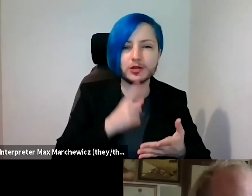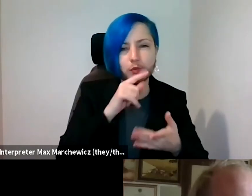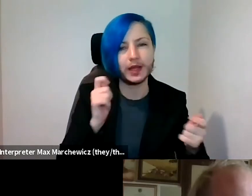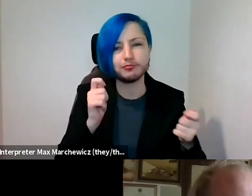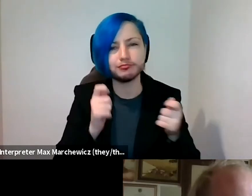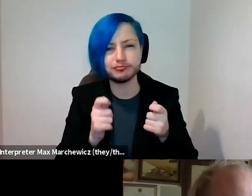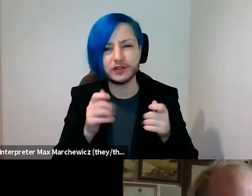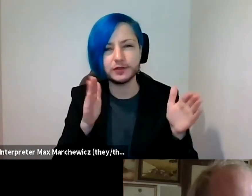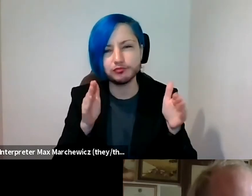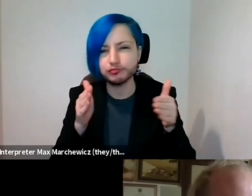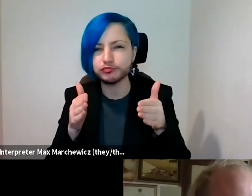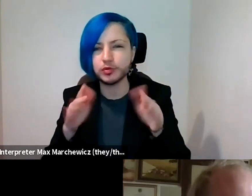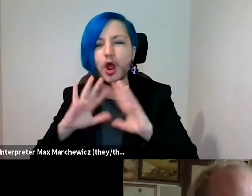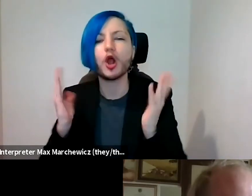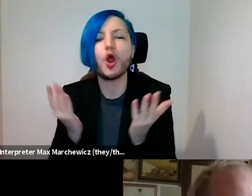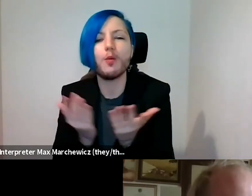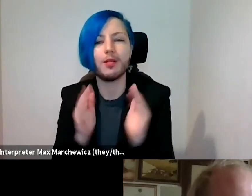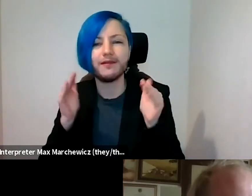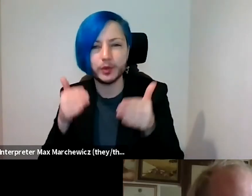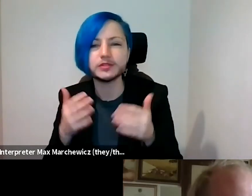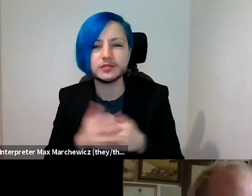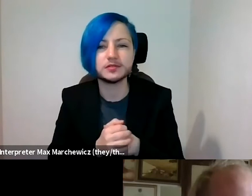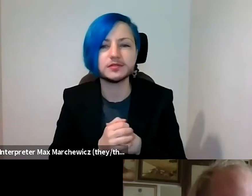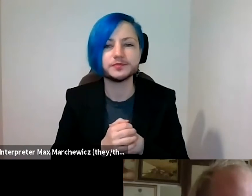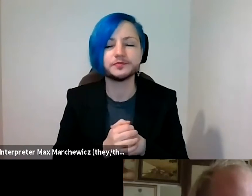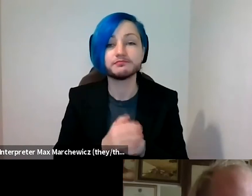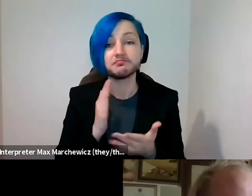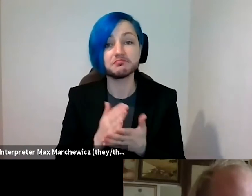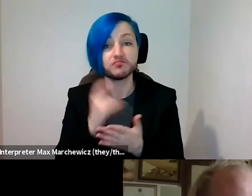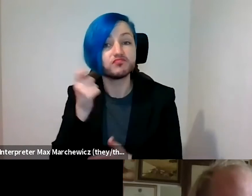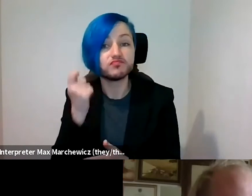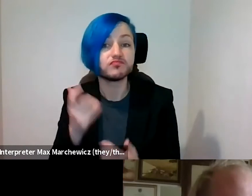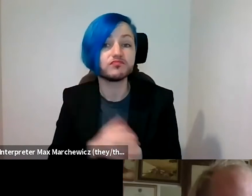you know, rest-of-the world focused kind of thing, and it worked very well, and because I'm very interested